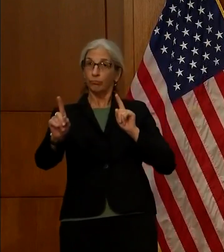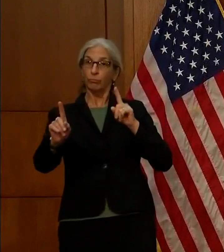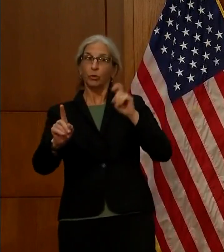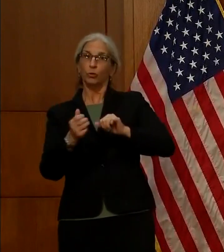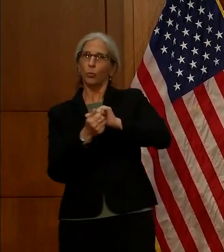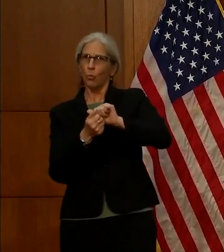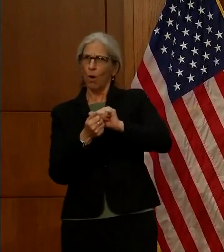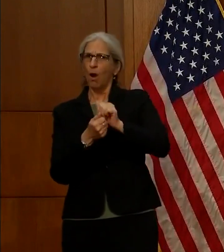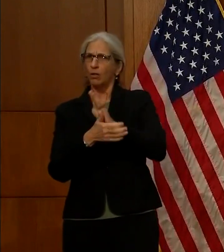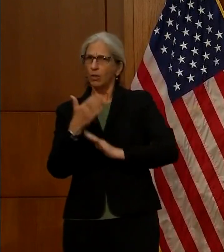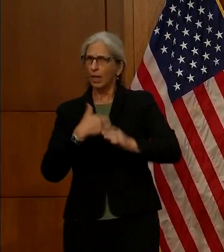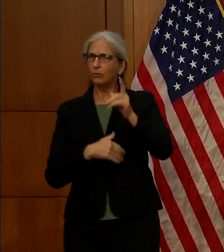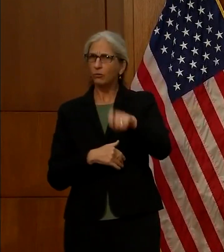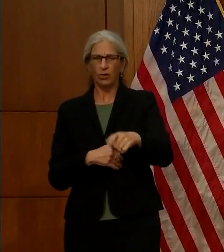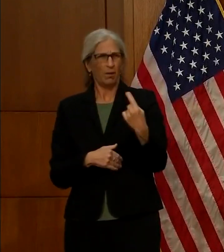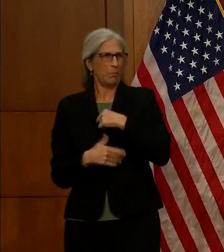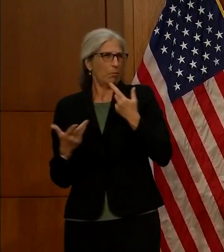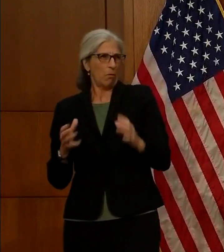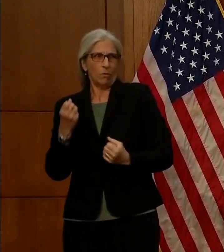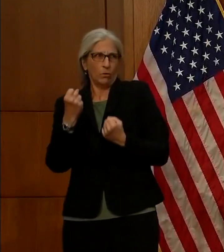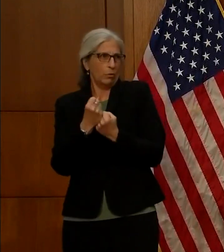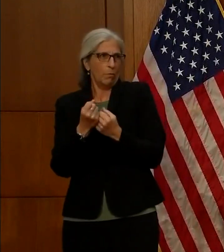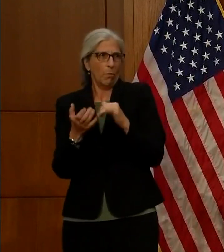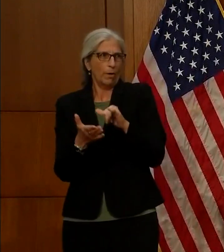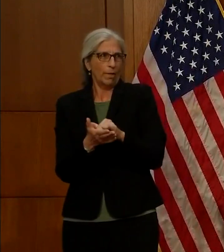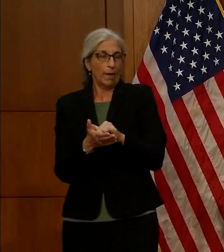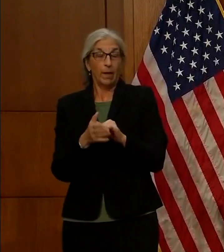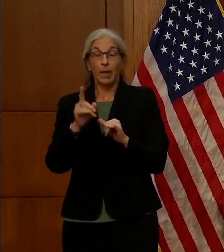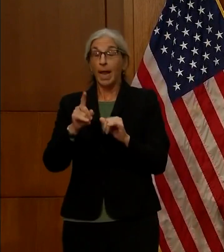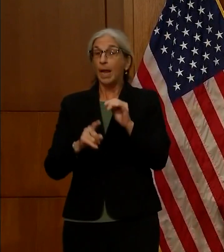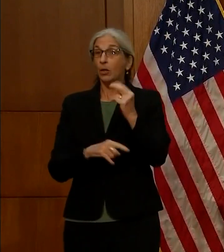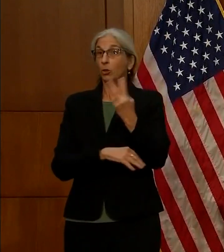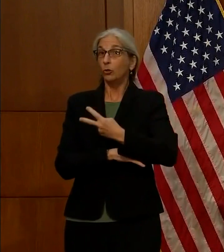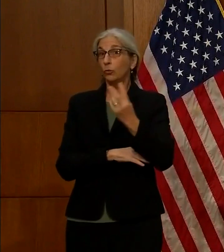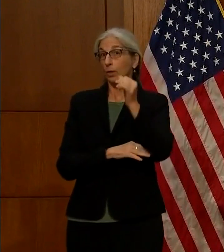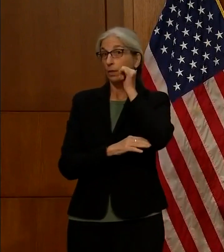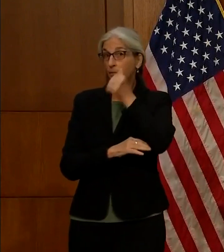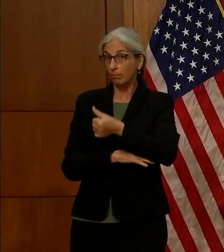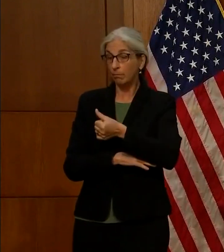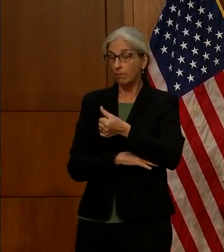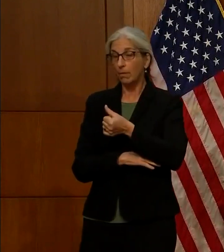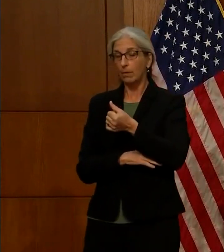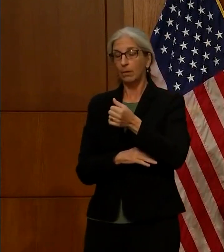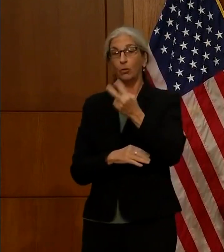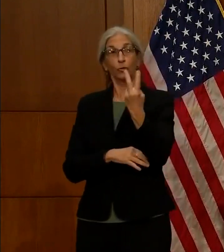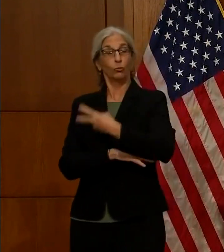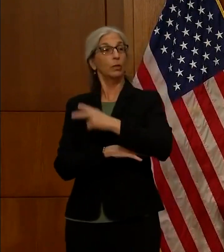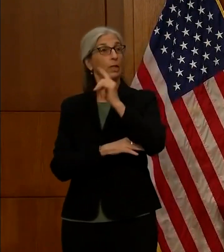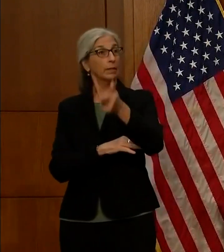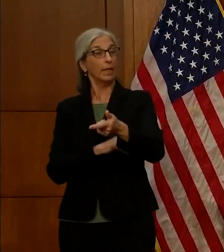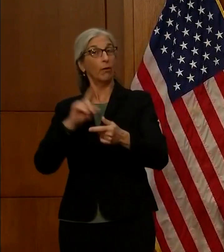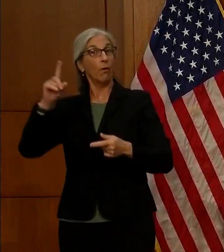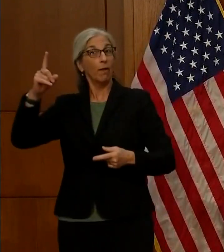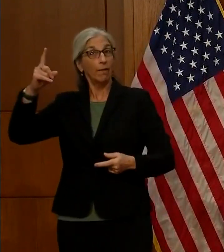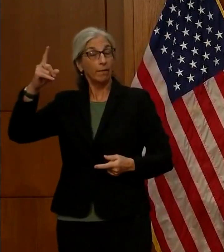SOCIAL DISTANCING AND HANDWASHING. THINGS THAT WE HAD ALREADY BEEN ADVOCATING FOR.